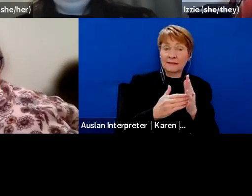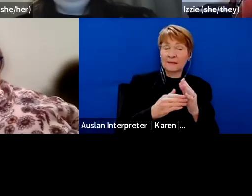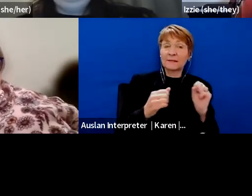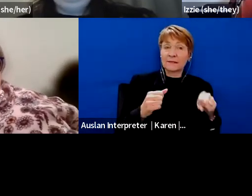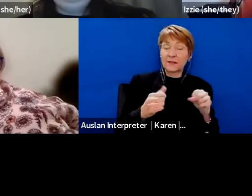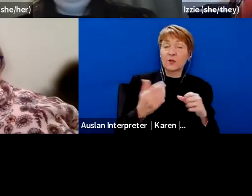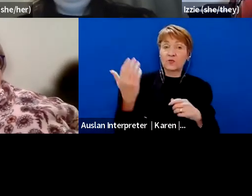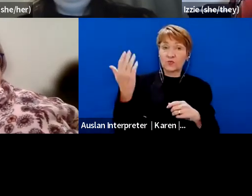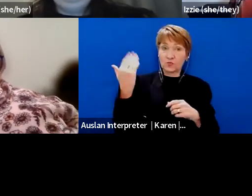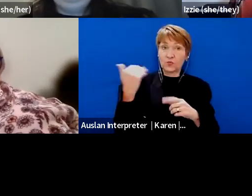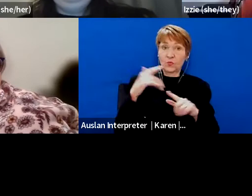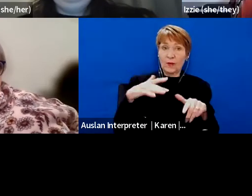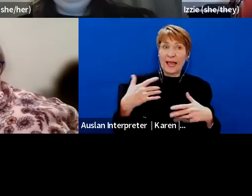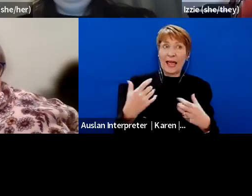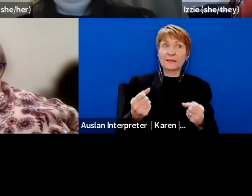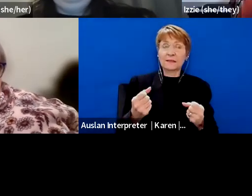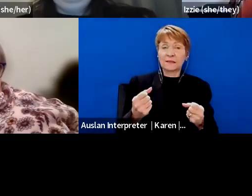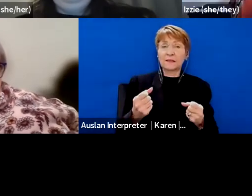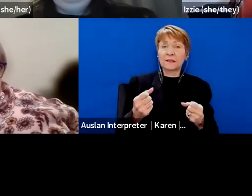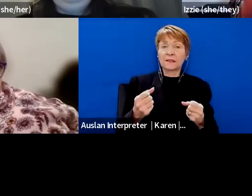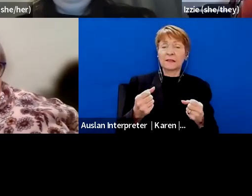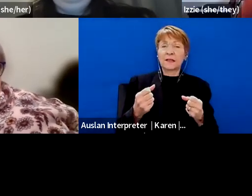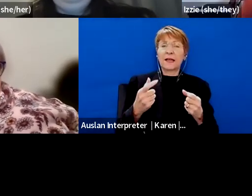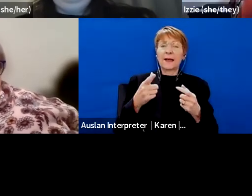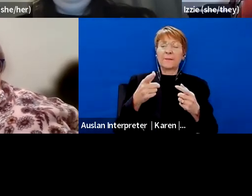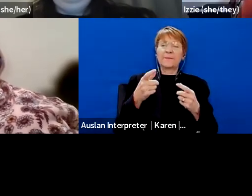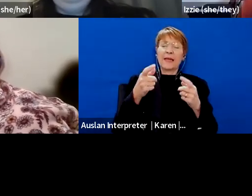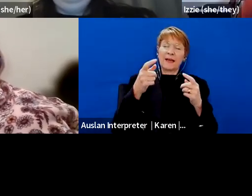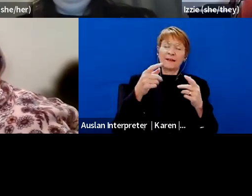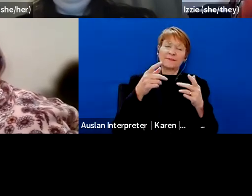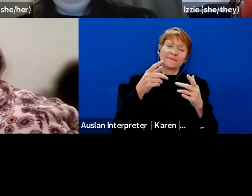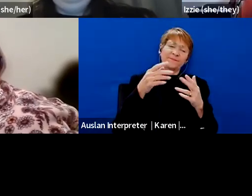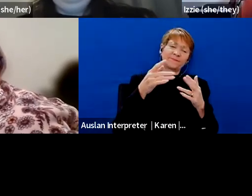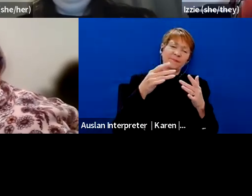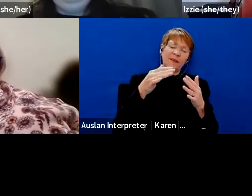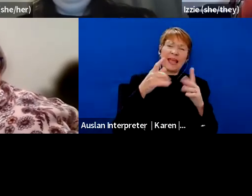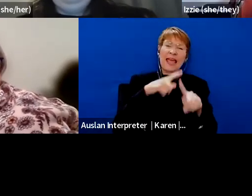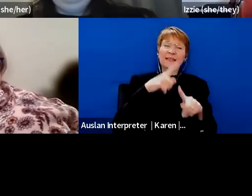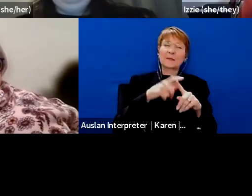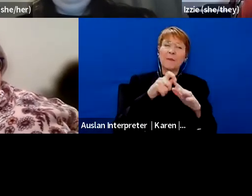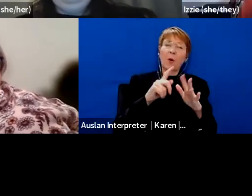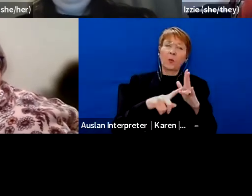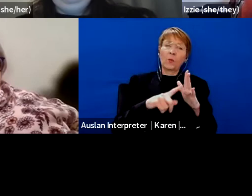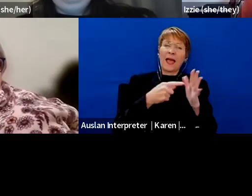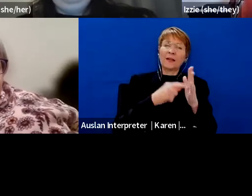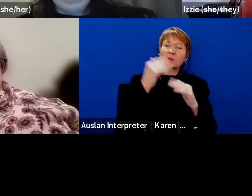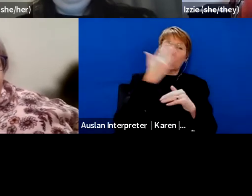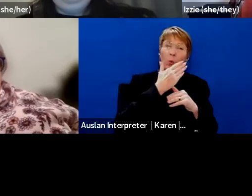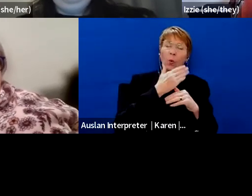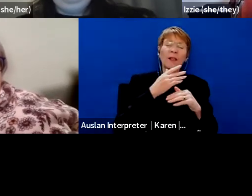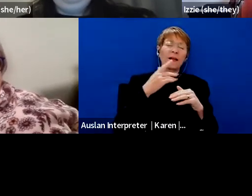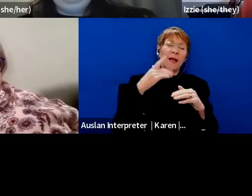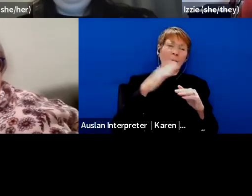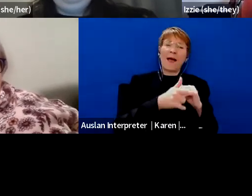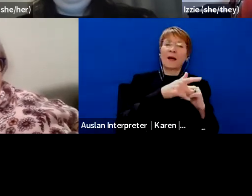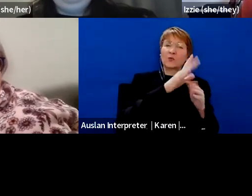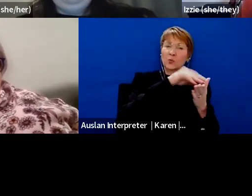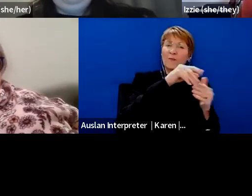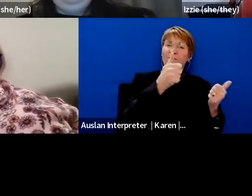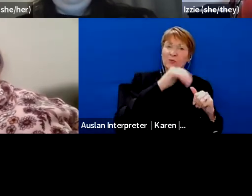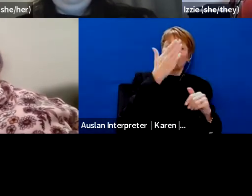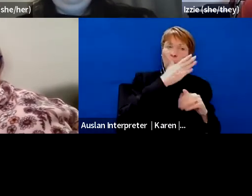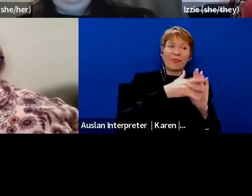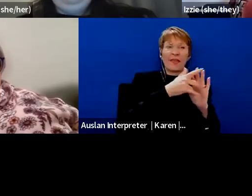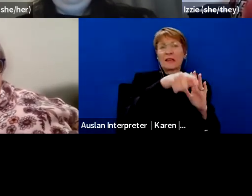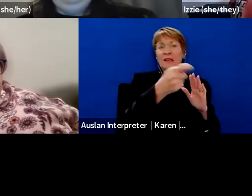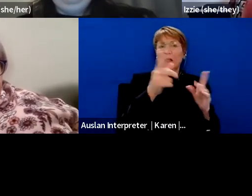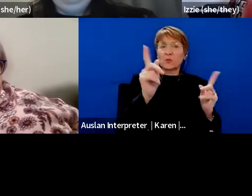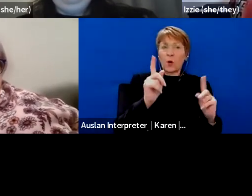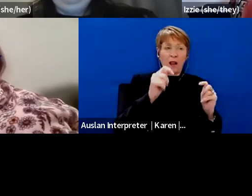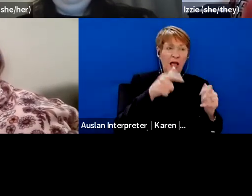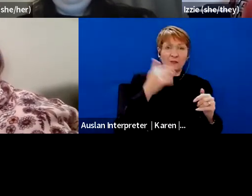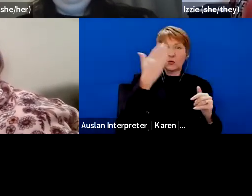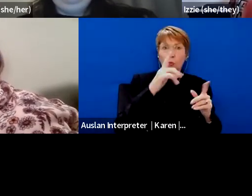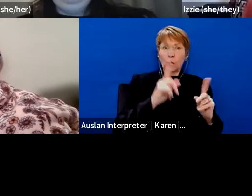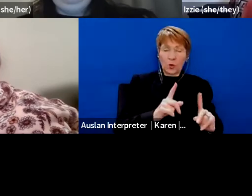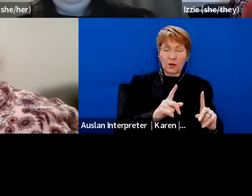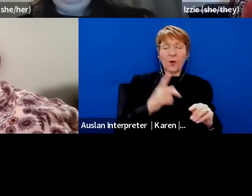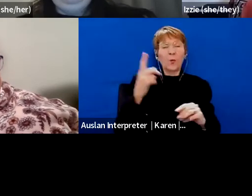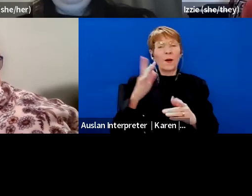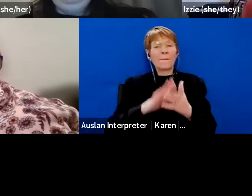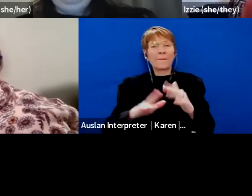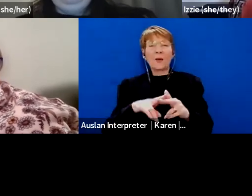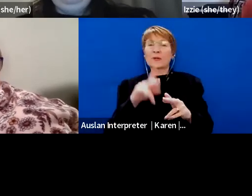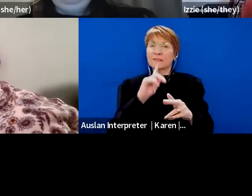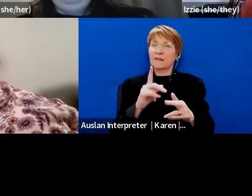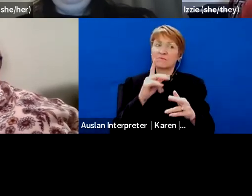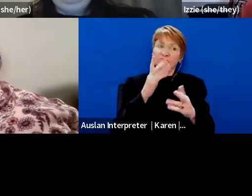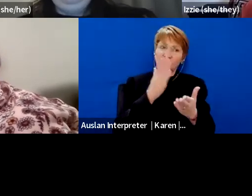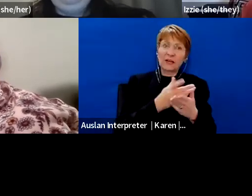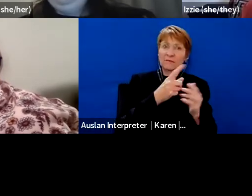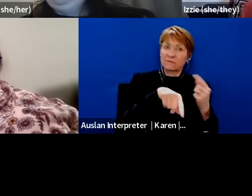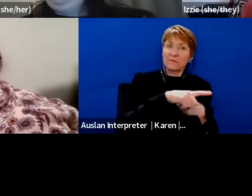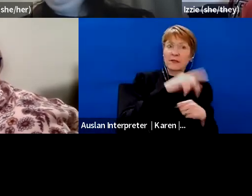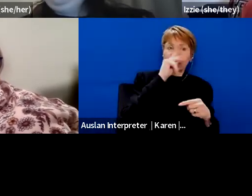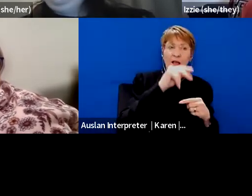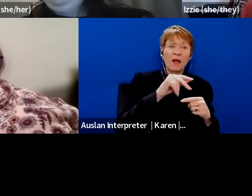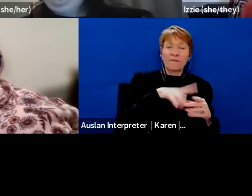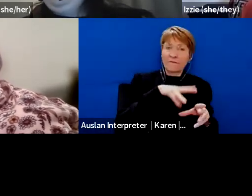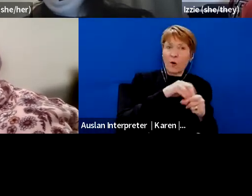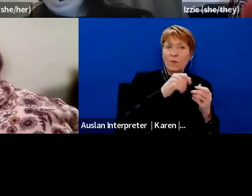We just had recently a post school options Expo at school recently. And it was interesting, we were talking to some one of another parent saying how it's so important to get our kids involved with support workers and going out and doing lots of different